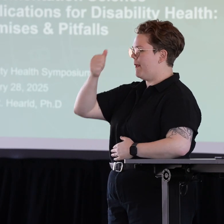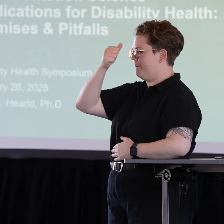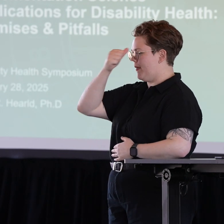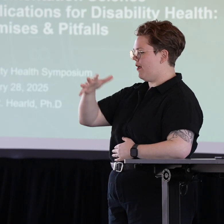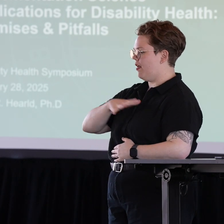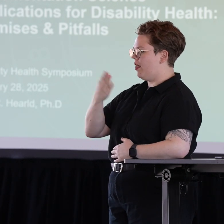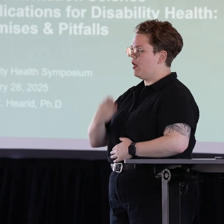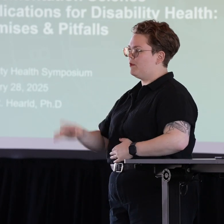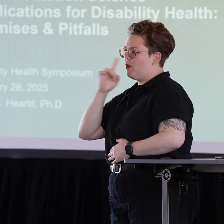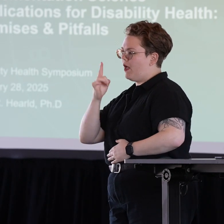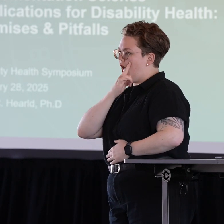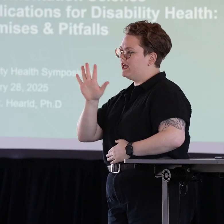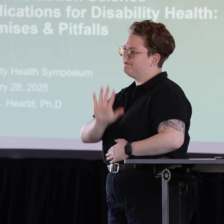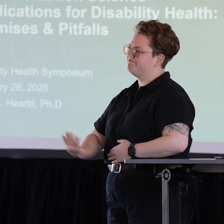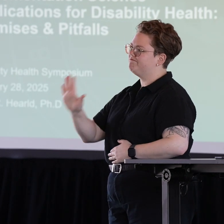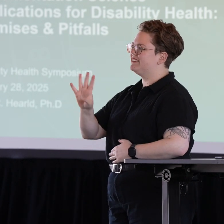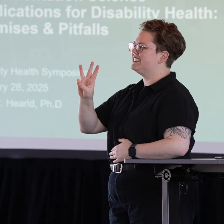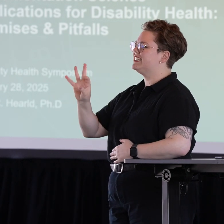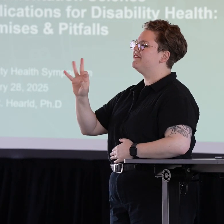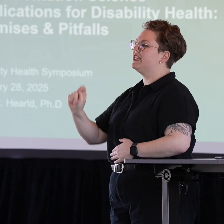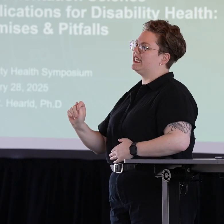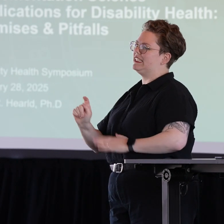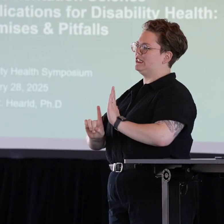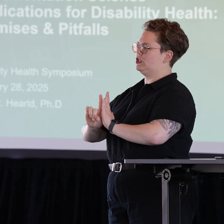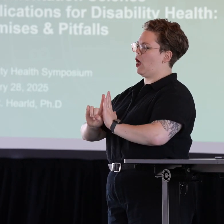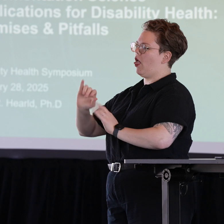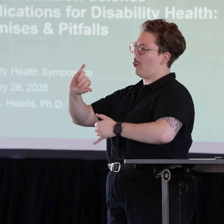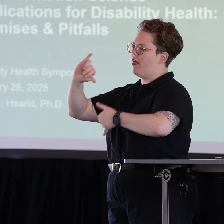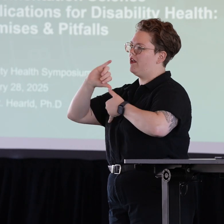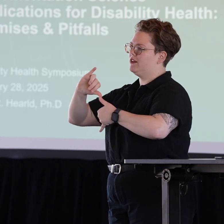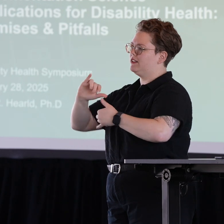blue eyes, approximately six feet tall, with dark but rapidly